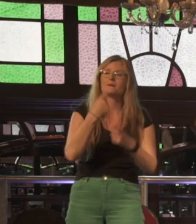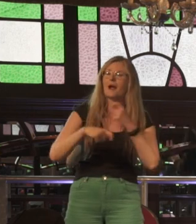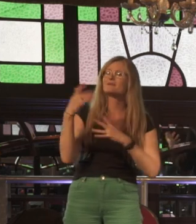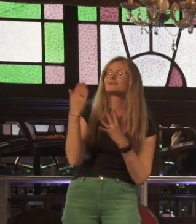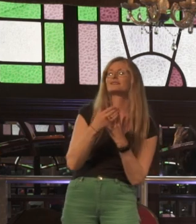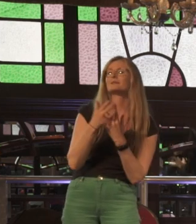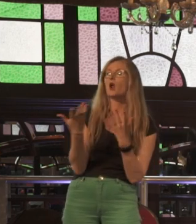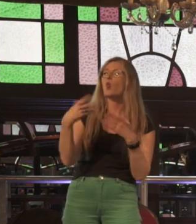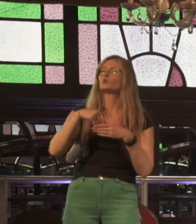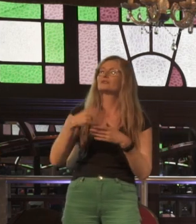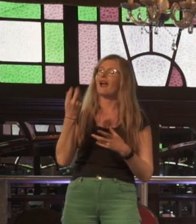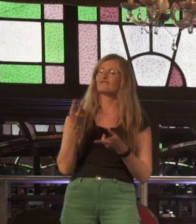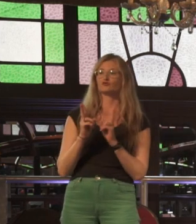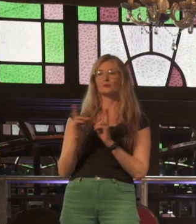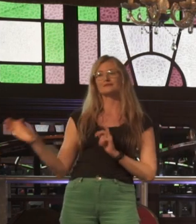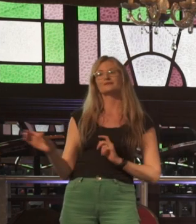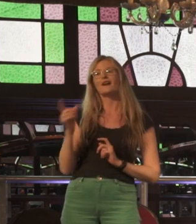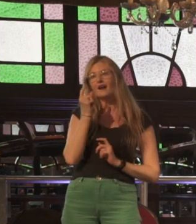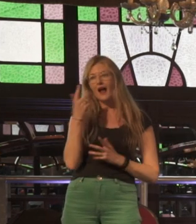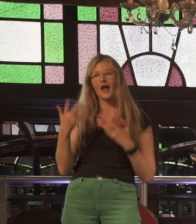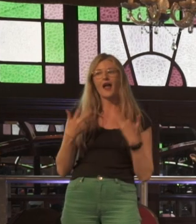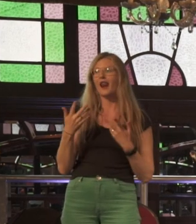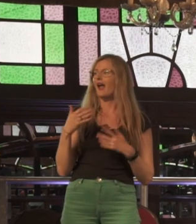through having BSL interpreters at every or most shows,